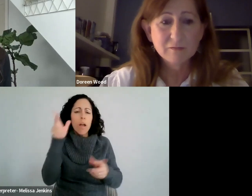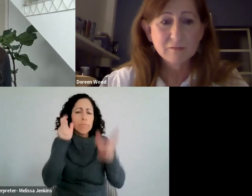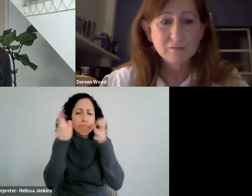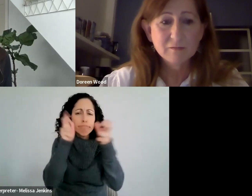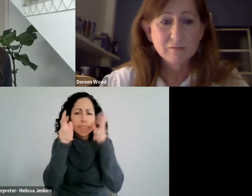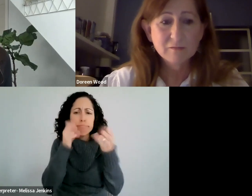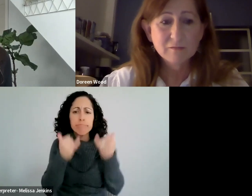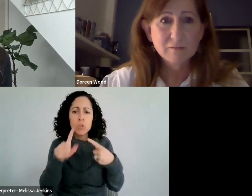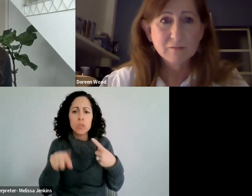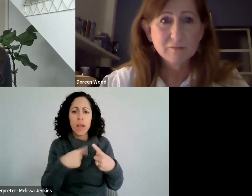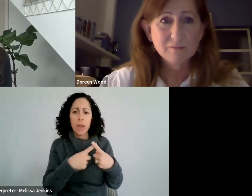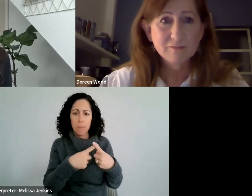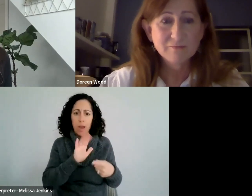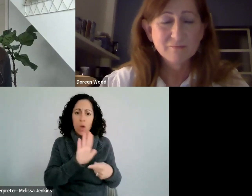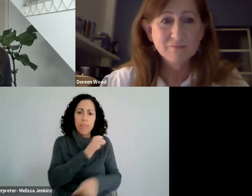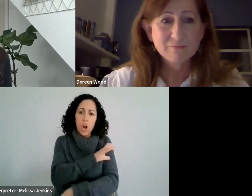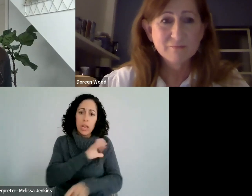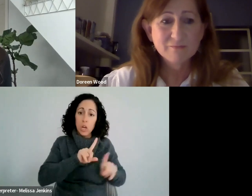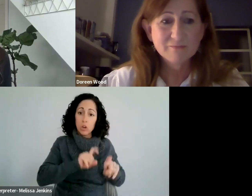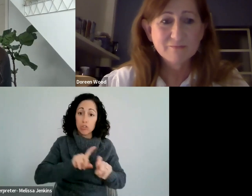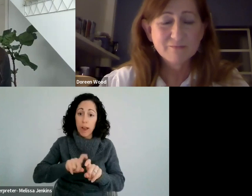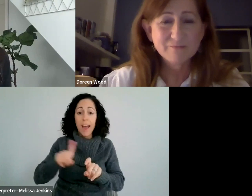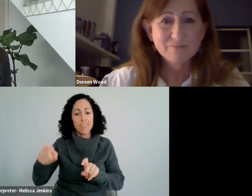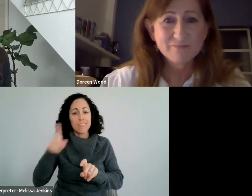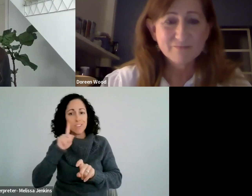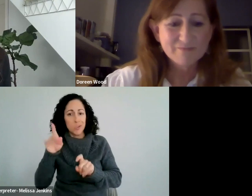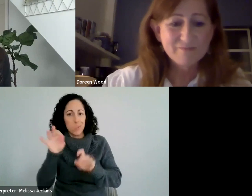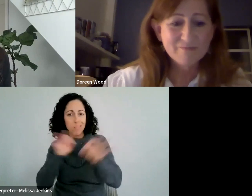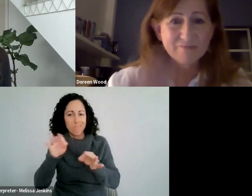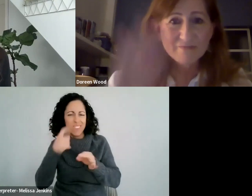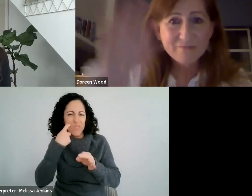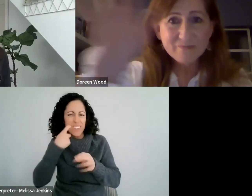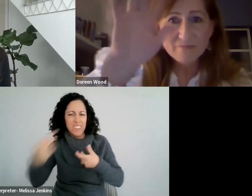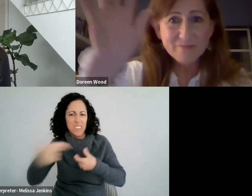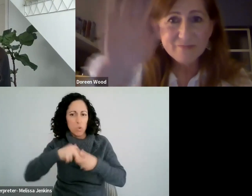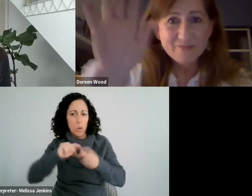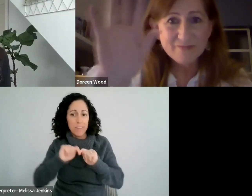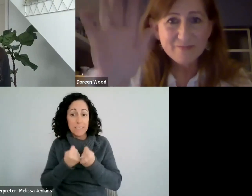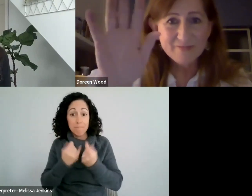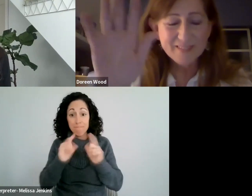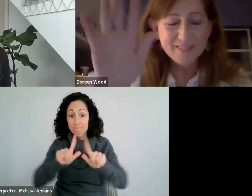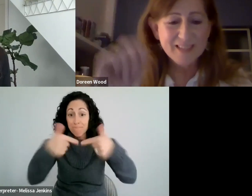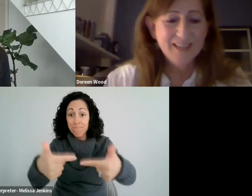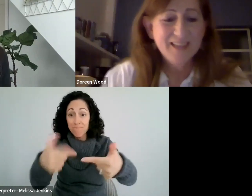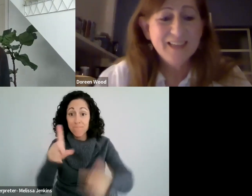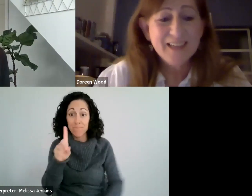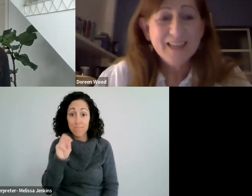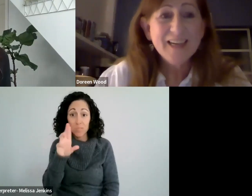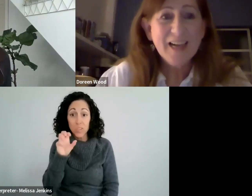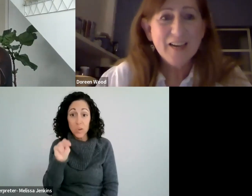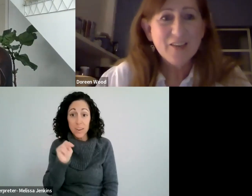So, Doreen, I'm going to pass it on to you. Thank you.